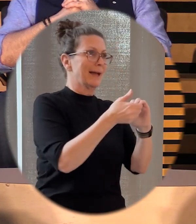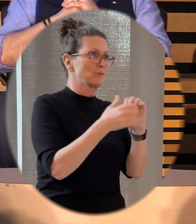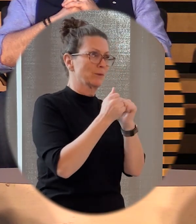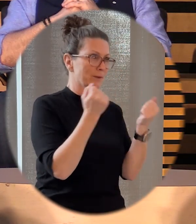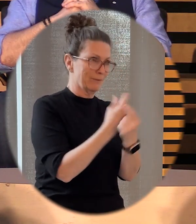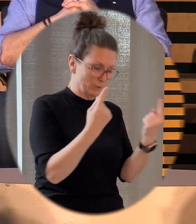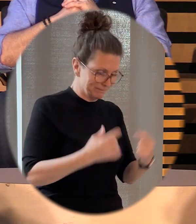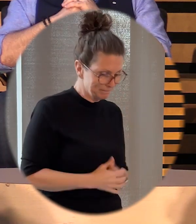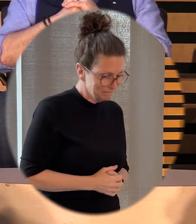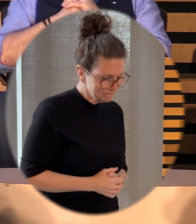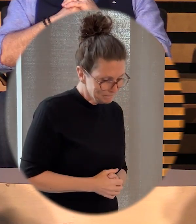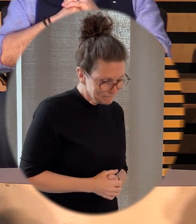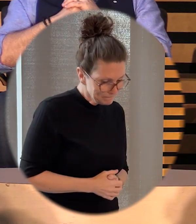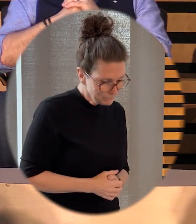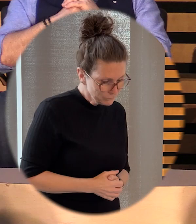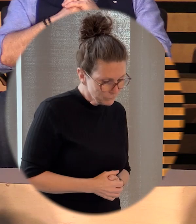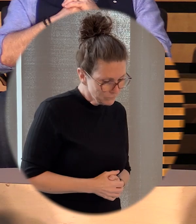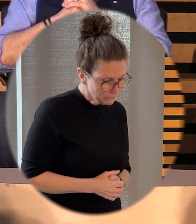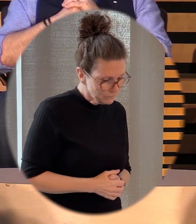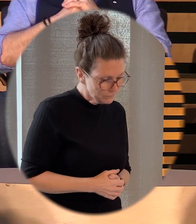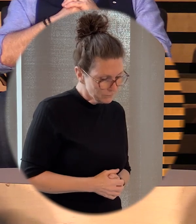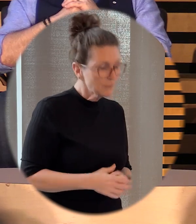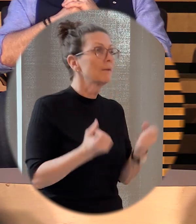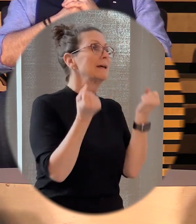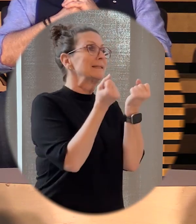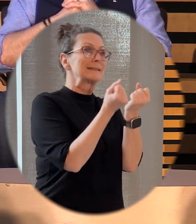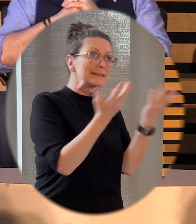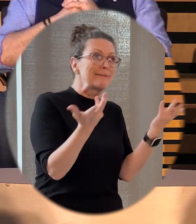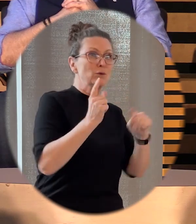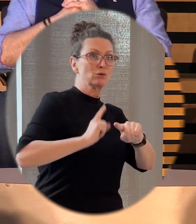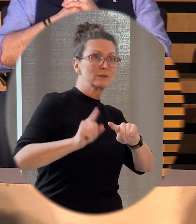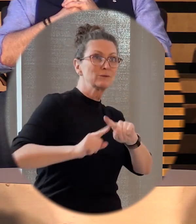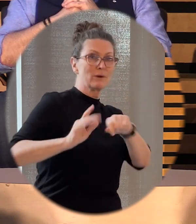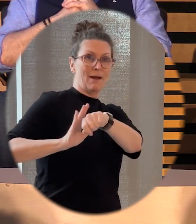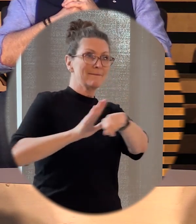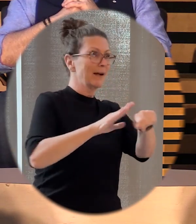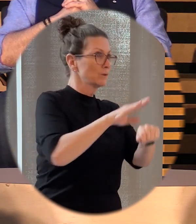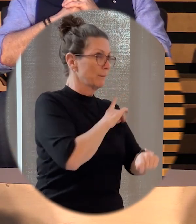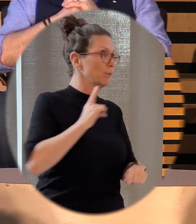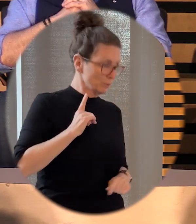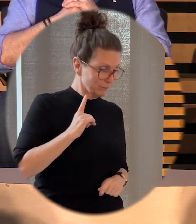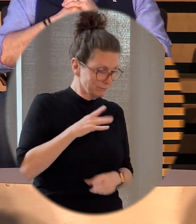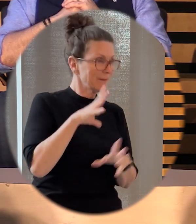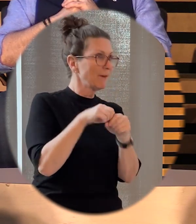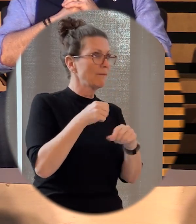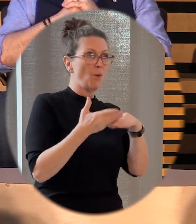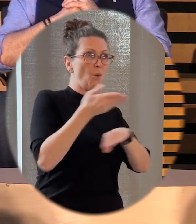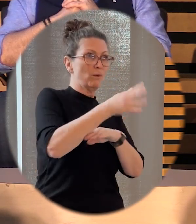issues. We also sit on approximately 30 advisory boards to governments and community organizations